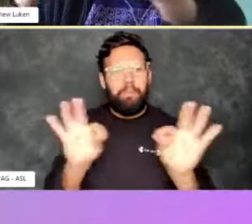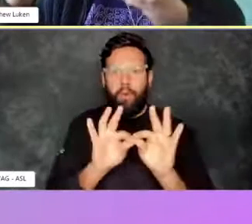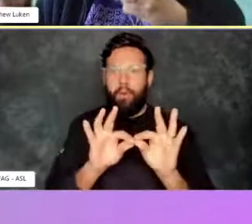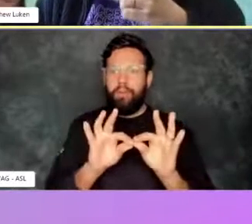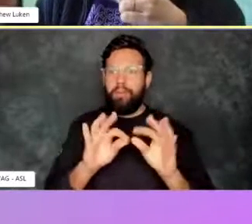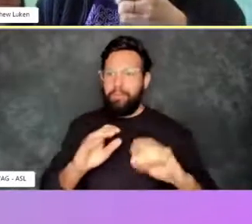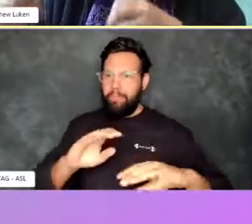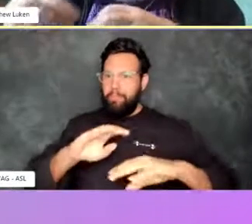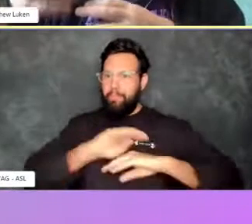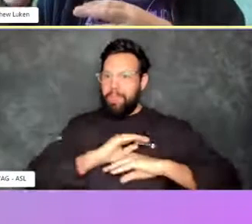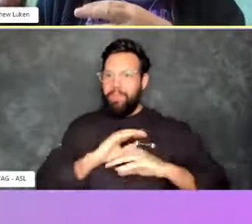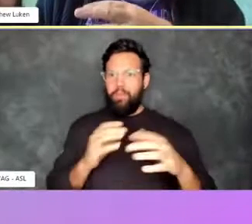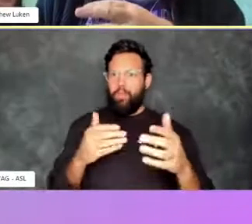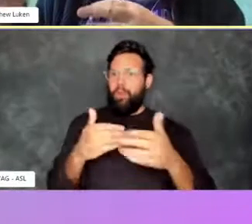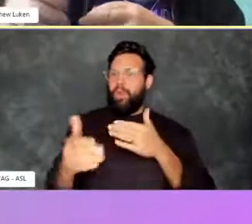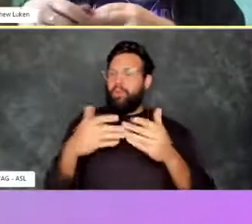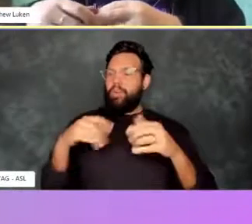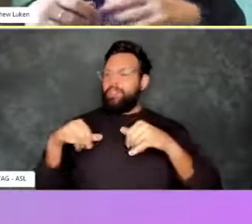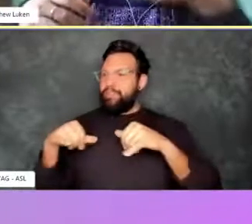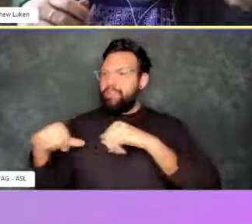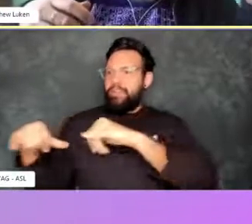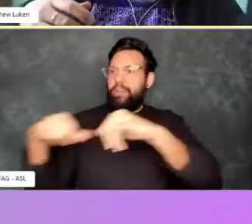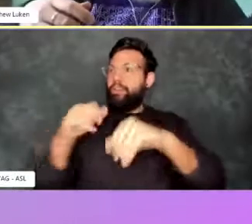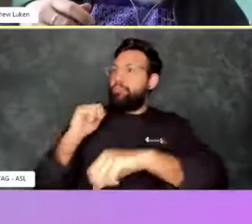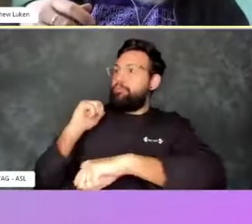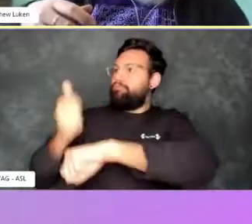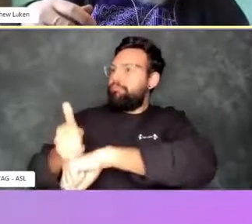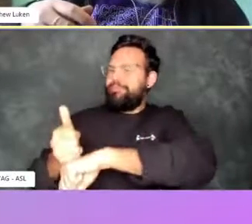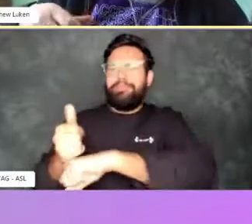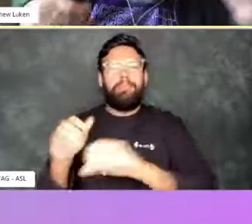standards. Accessibility, ensure that you are meeting